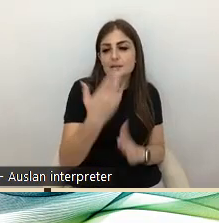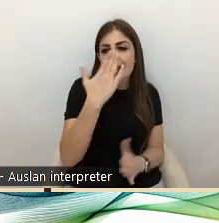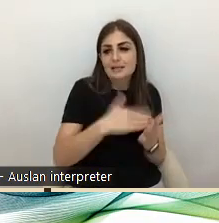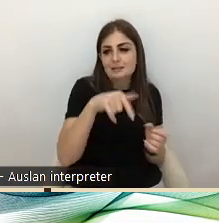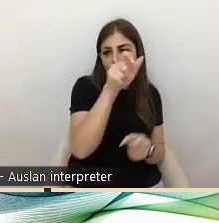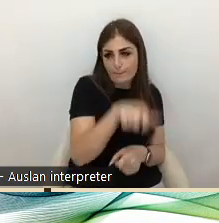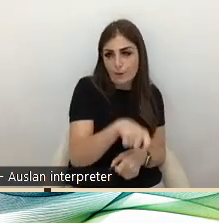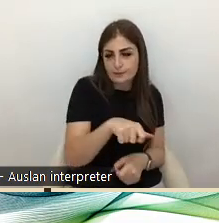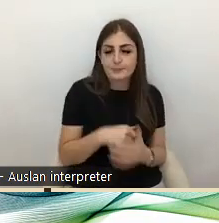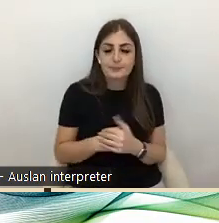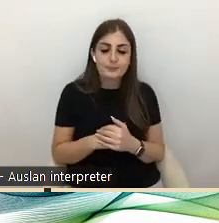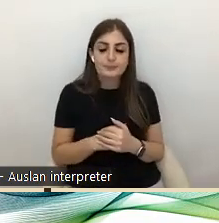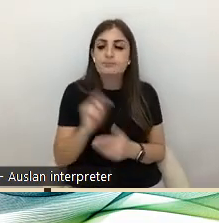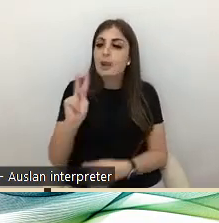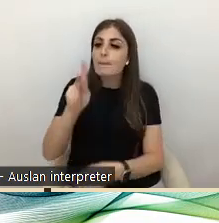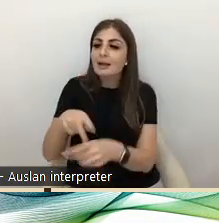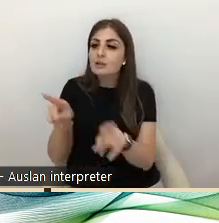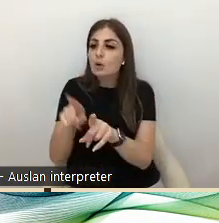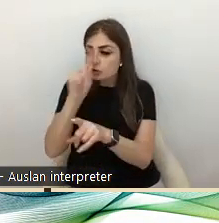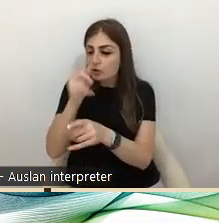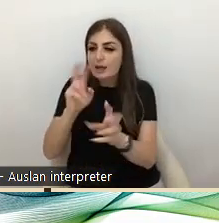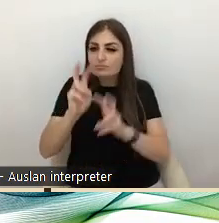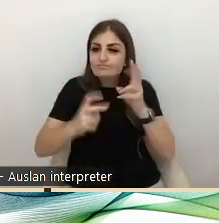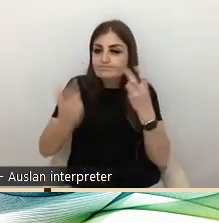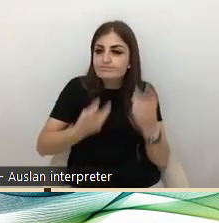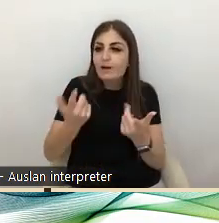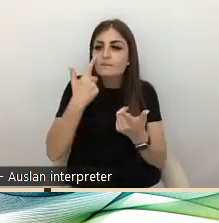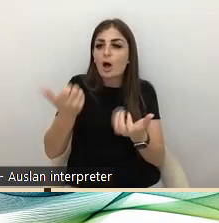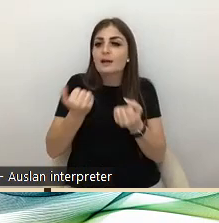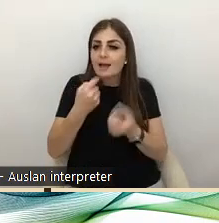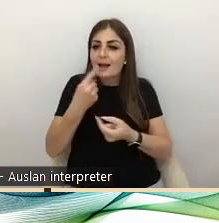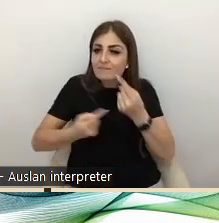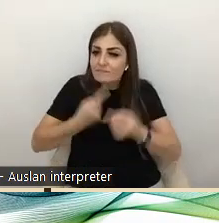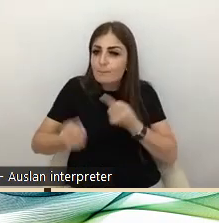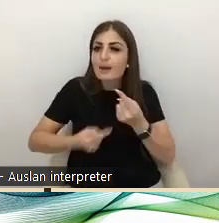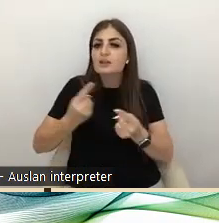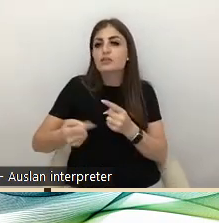Participants can seek information from the Independent Expert Review Advice Service information